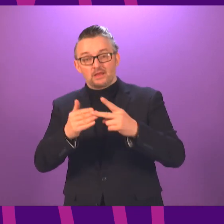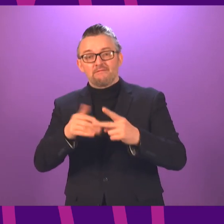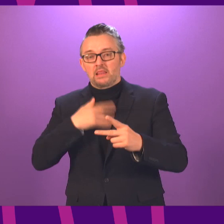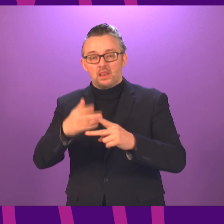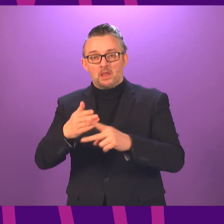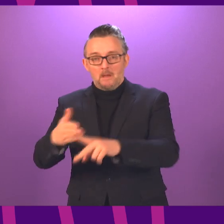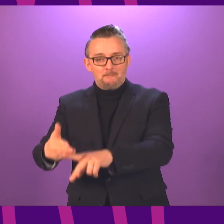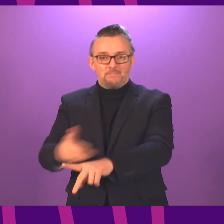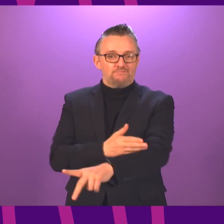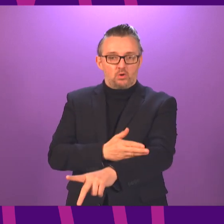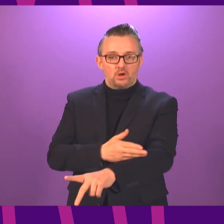than previously planned.